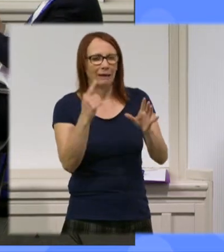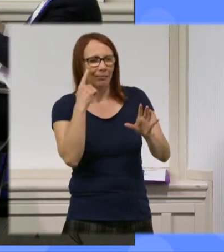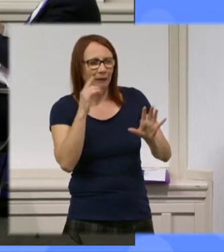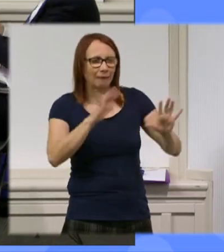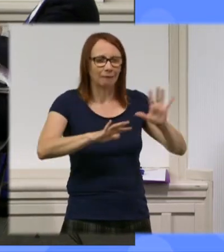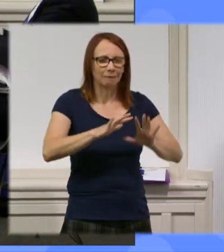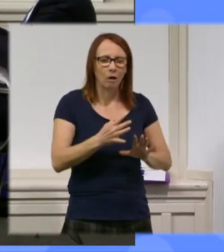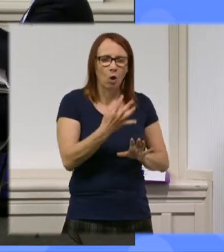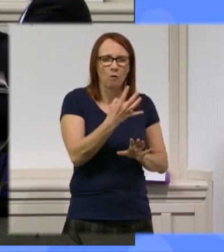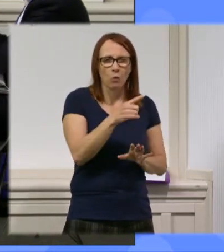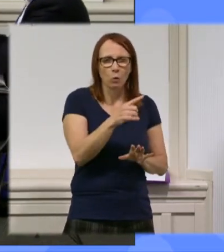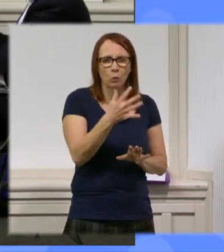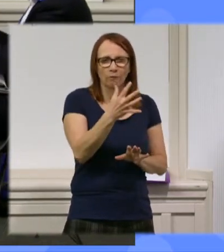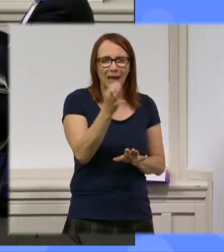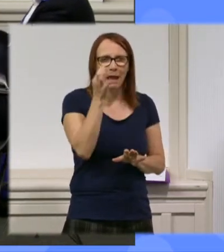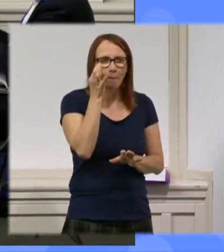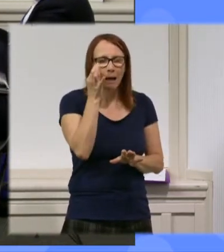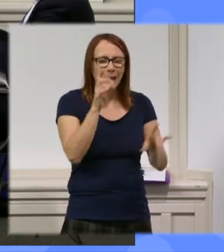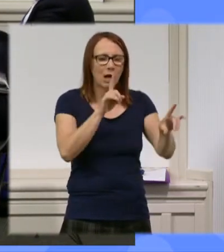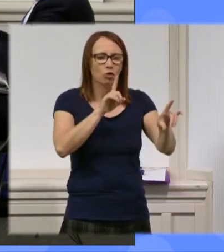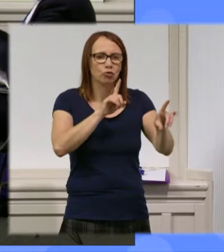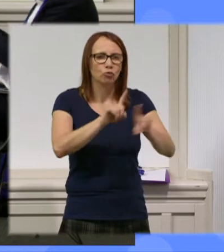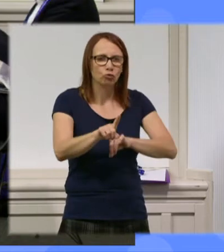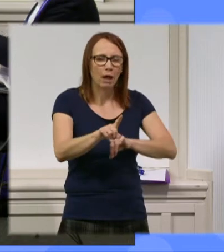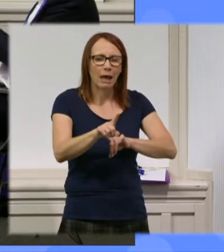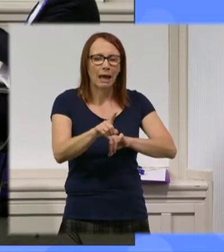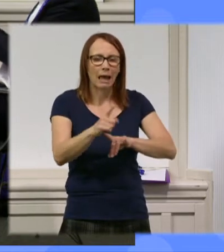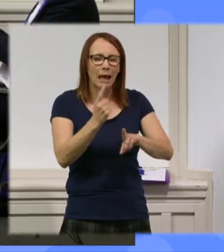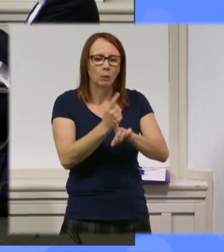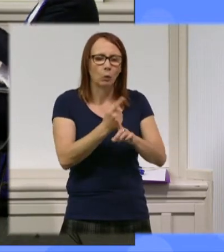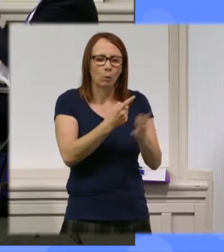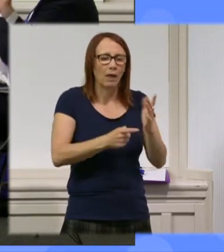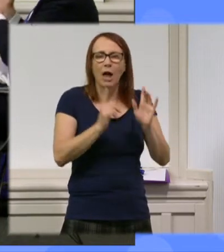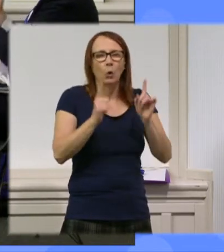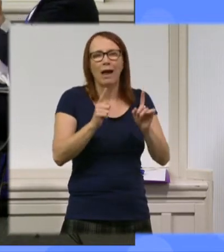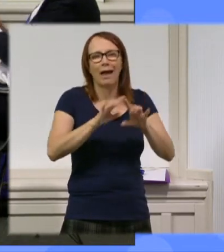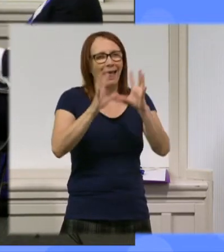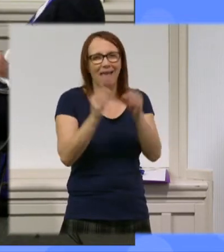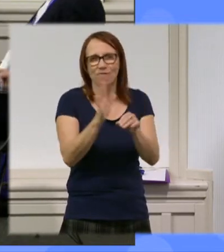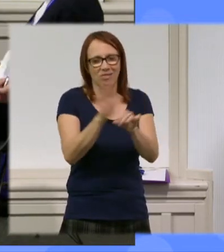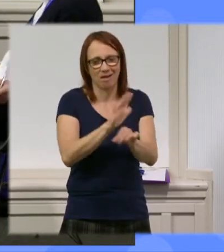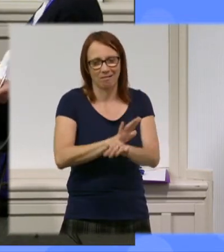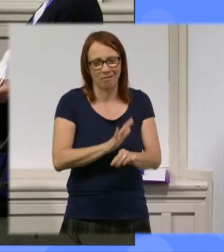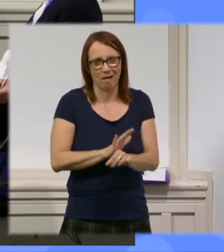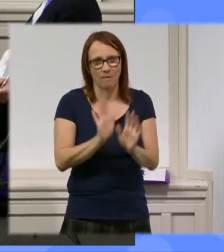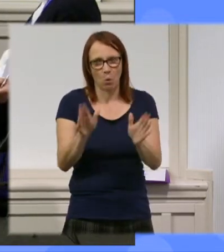all to address as much of that as you reasonably can knowing that you can't cover everything Laura I'm going to start with you in reverse order if